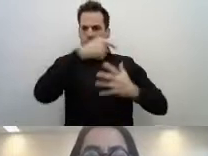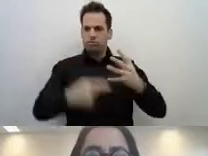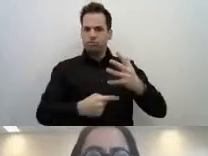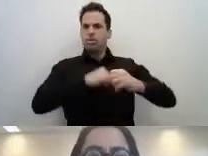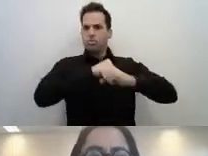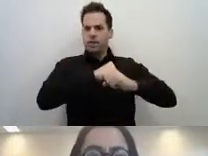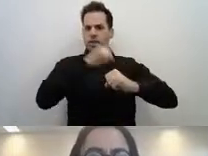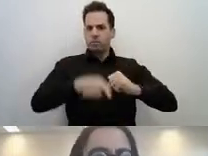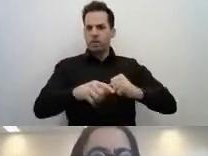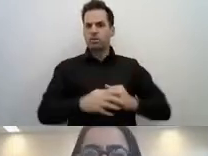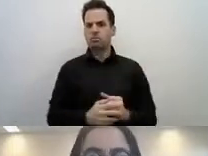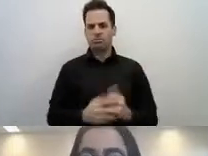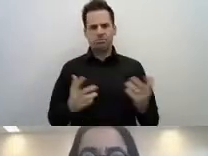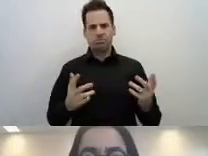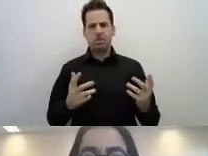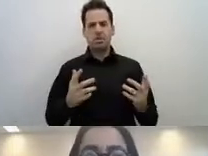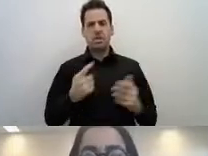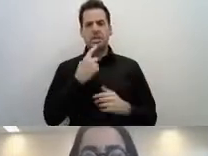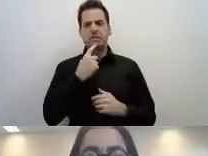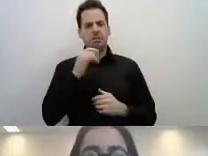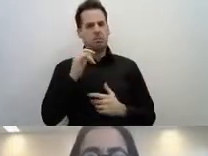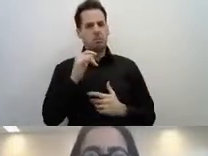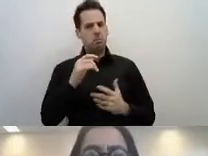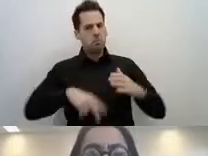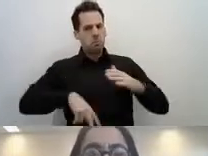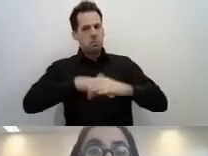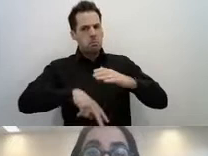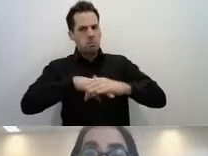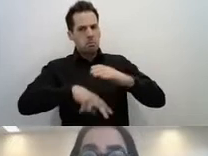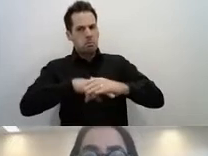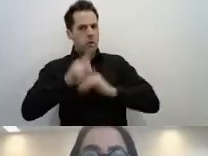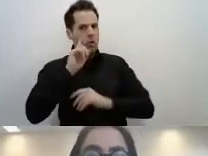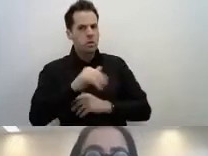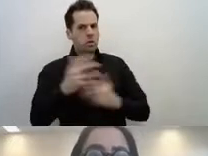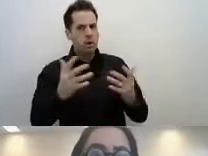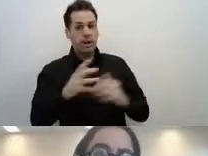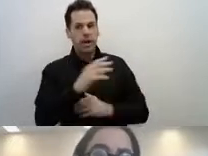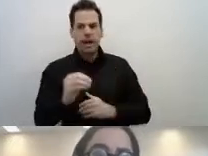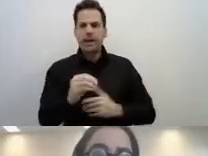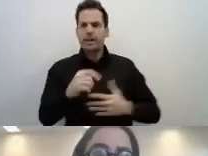this notion of what unreasonable discrimination is and what protected characteristics are in a moment